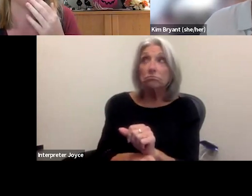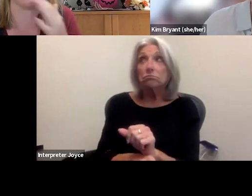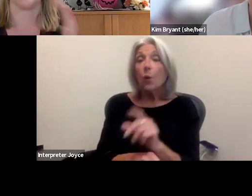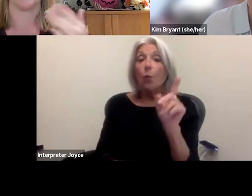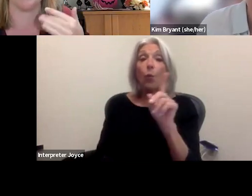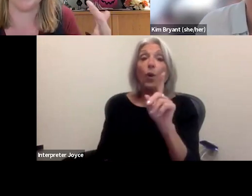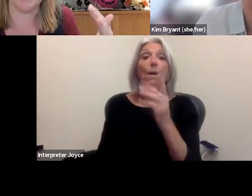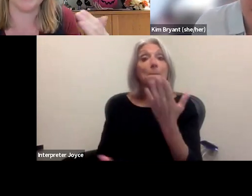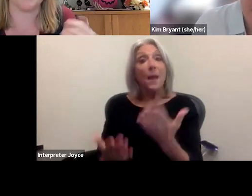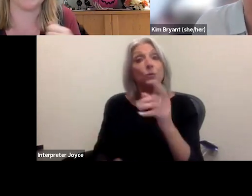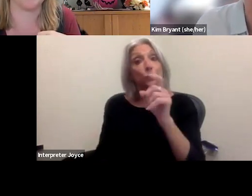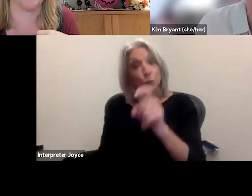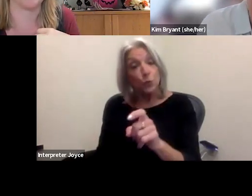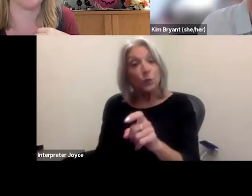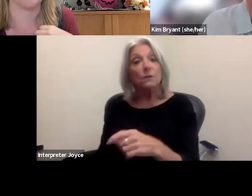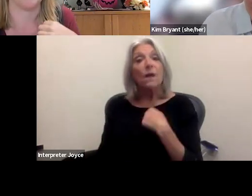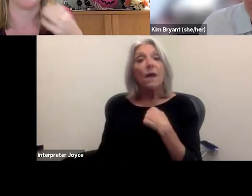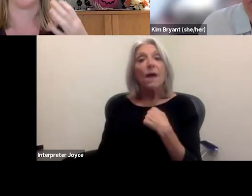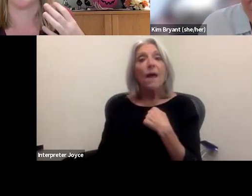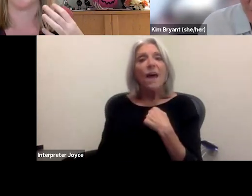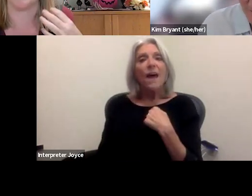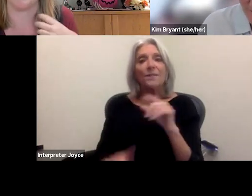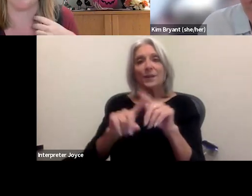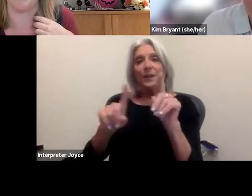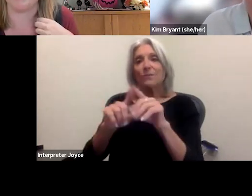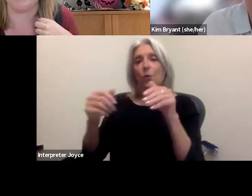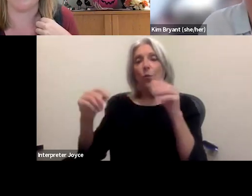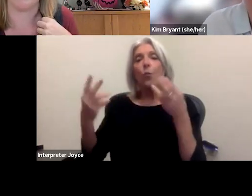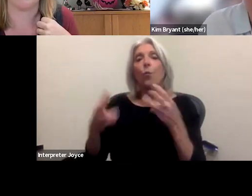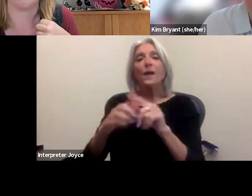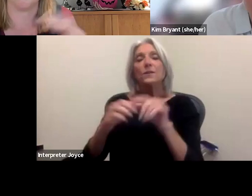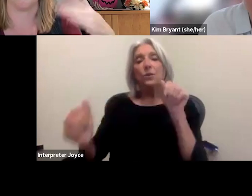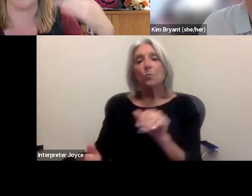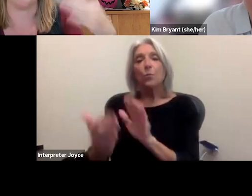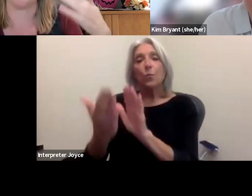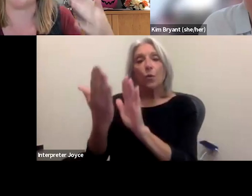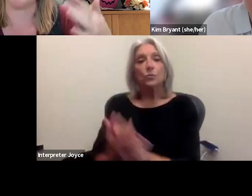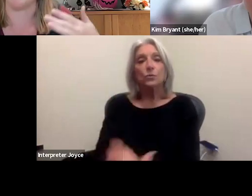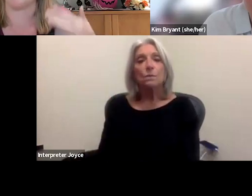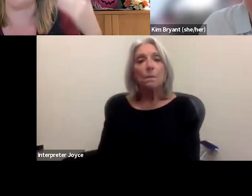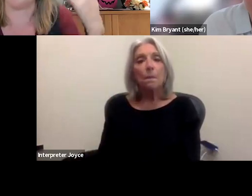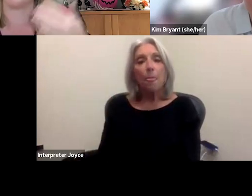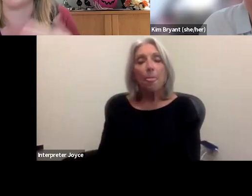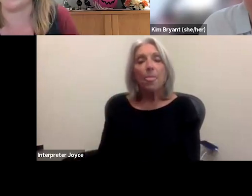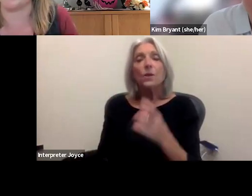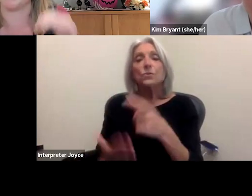There are lots of critiques of this approach. And a history of imagining what it would be like to be disabled